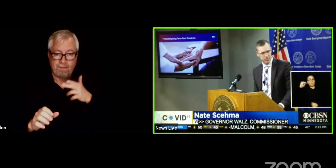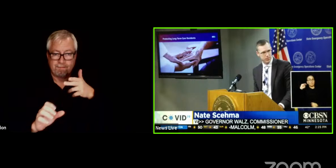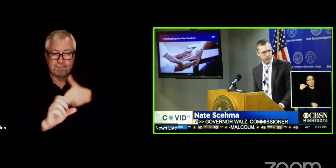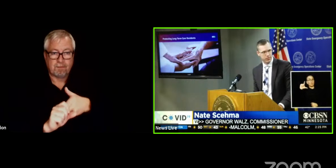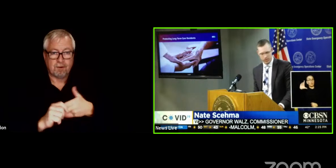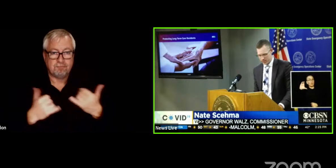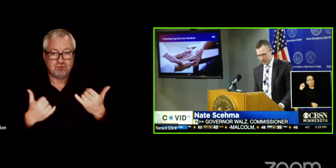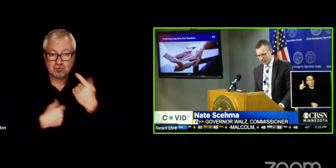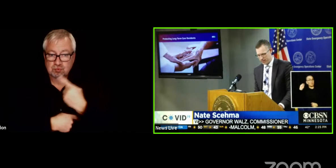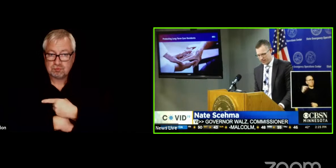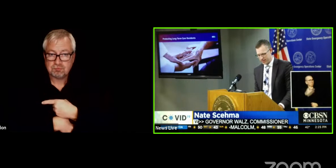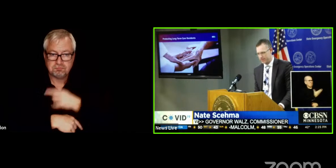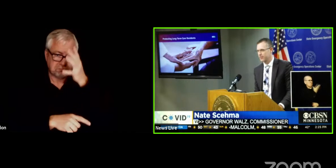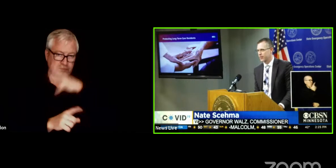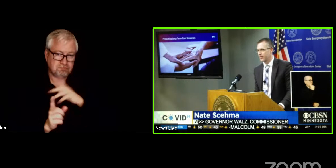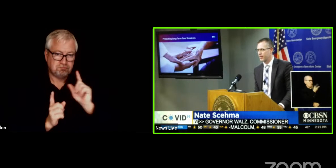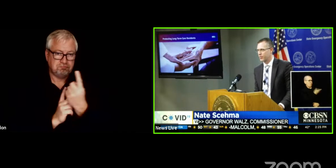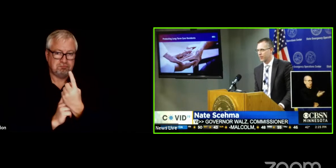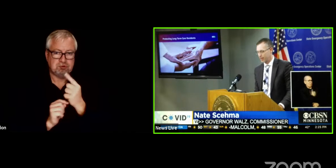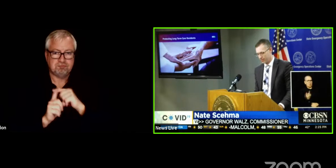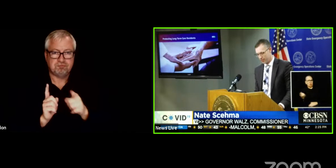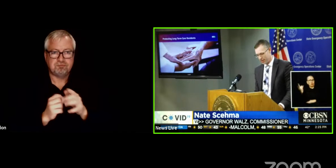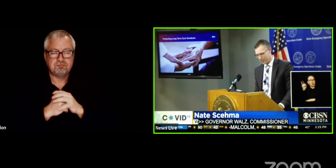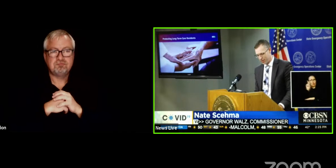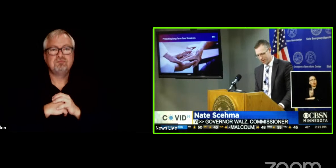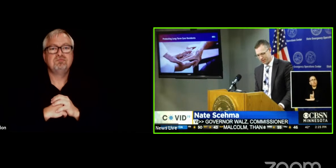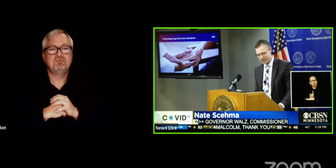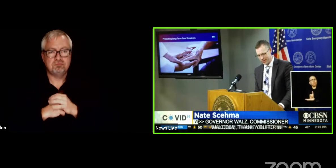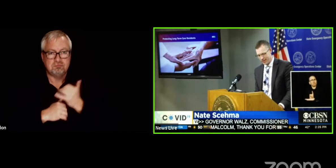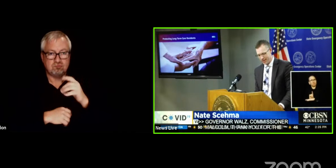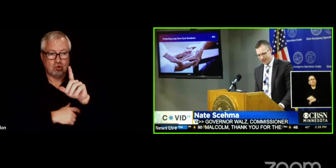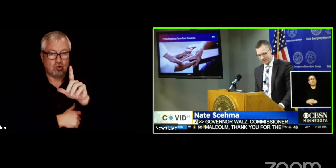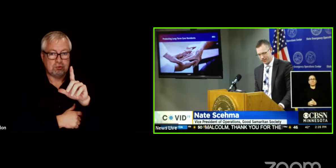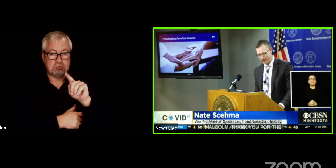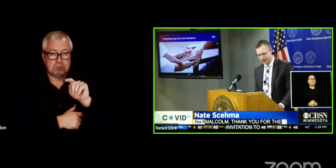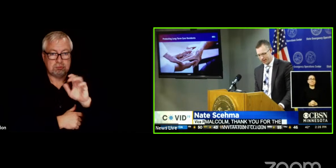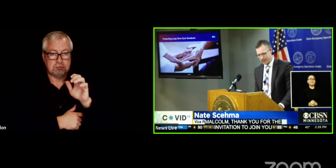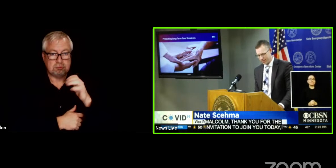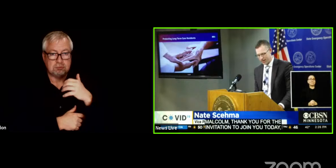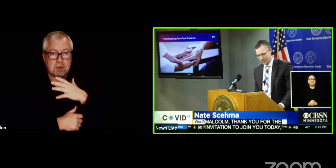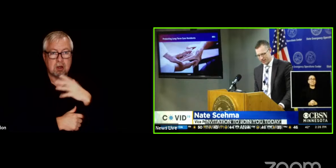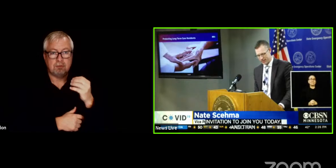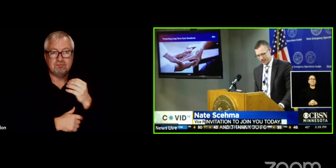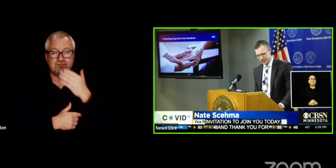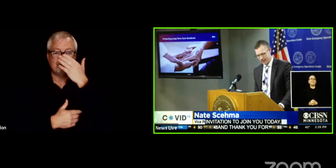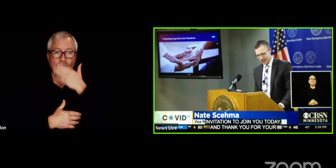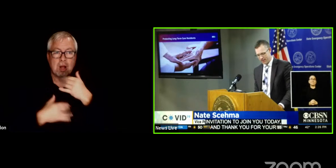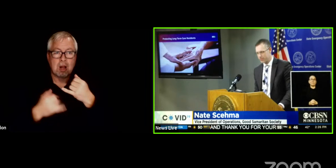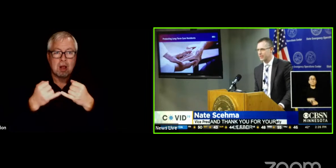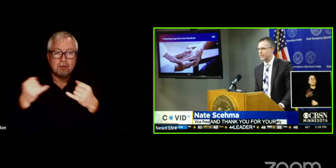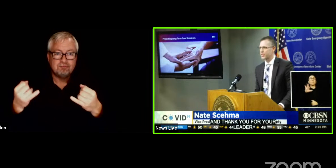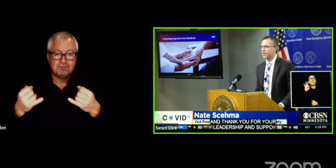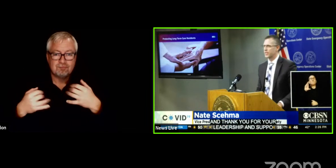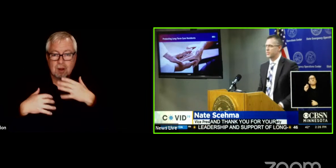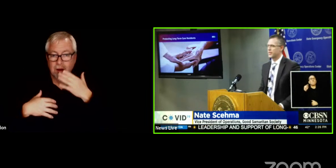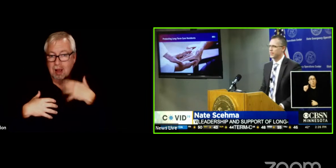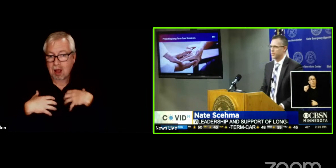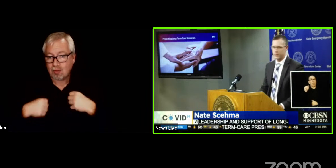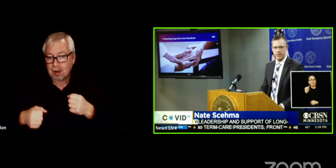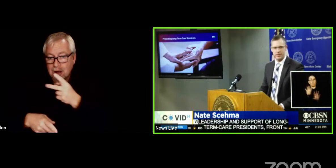SUPPORT OF LONG-TERM CARE RESIDENTS, FRONTS-LINE WORKERS AND CERTAINLY OUR FAMILIES. I WOULD FIRST LIKE TO SHARE AN EXPERIENCE WE'VE